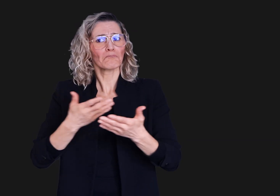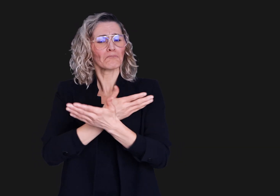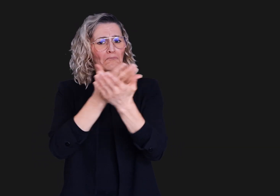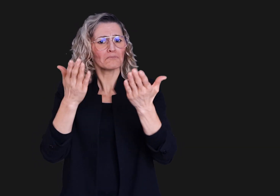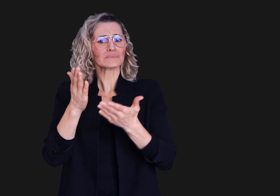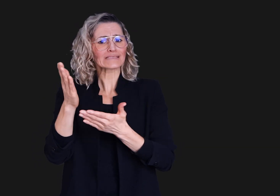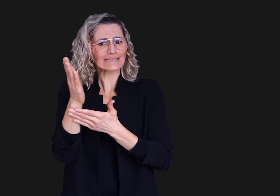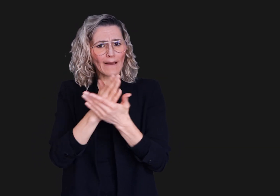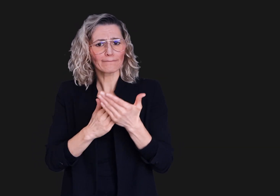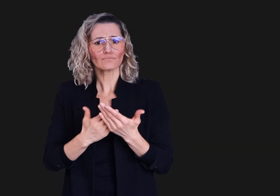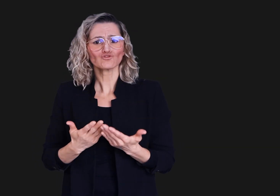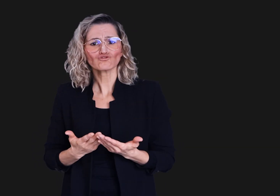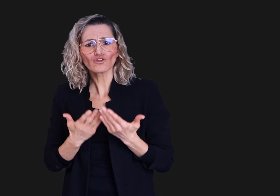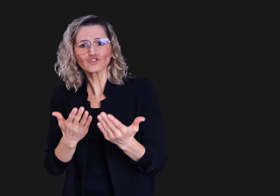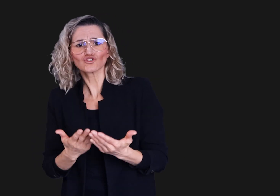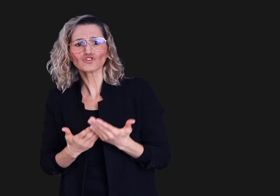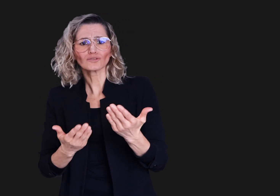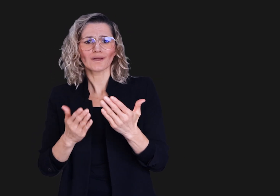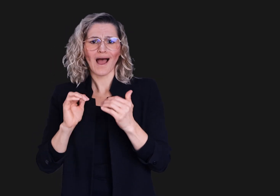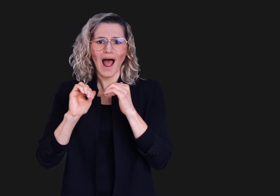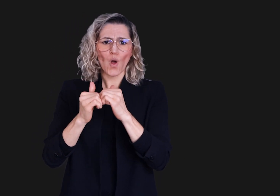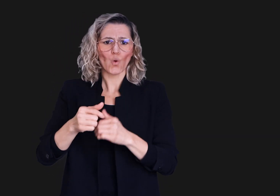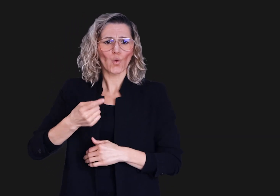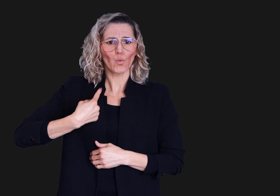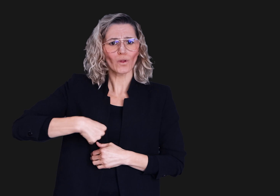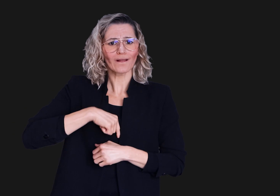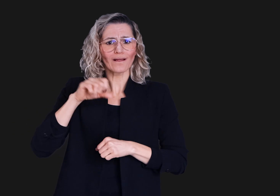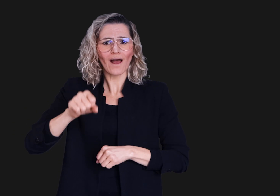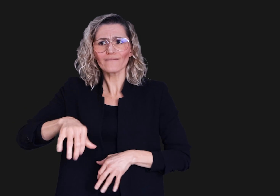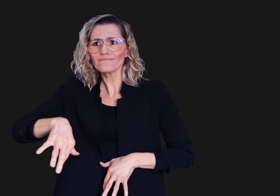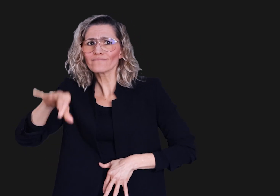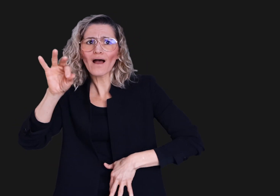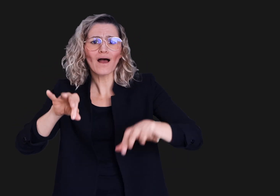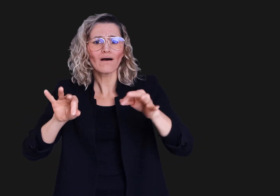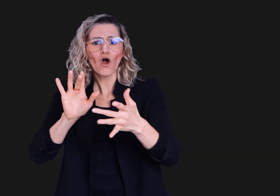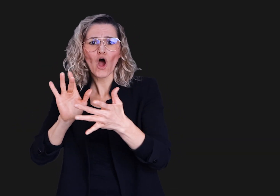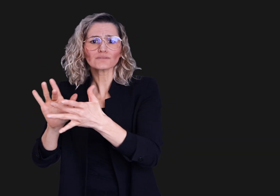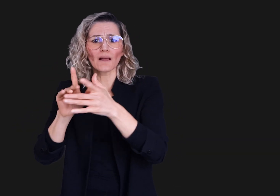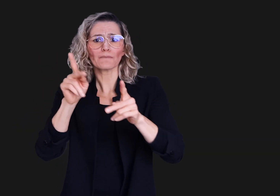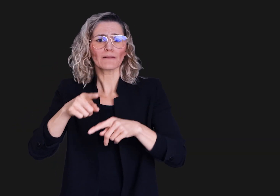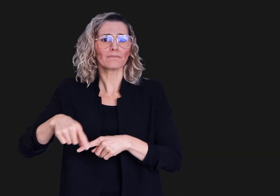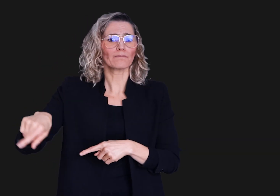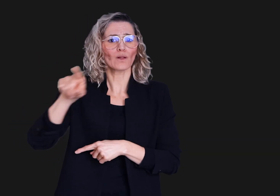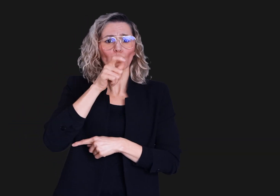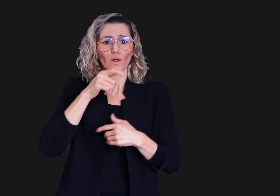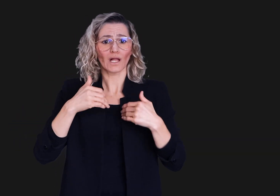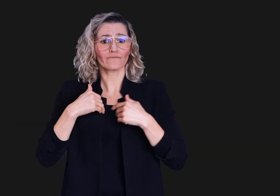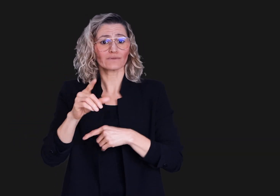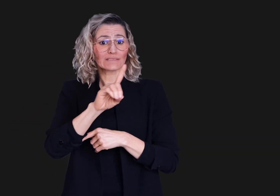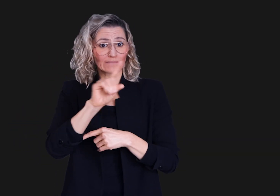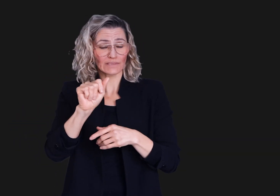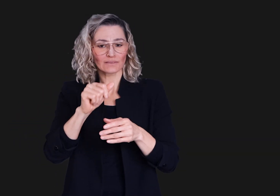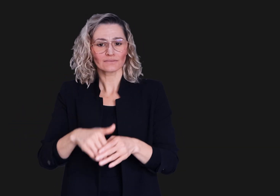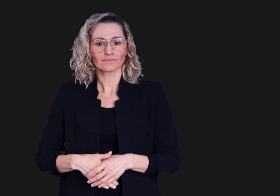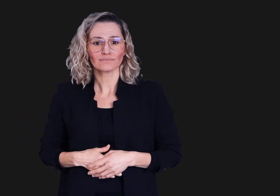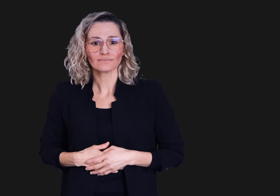There were some suggestions on how we could find and contact people with disabilities.